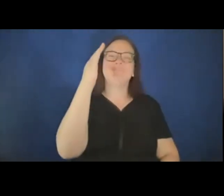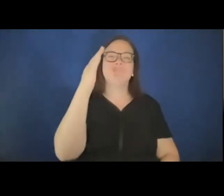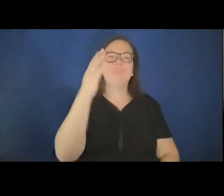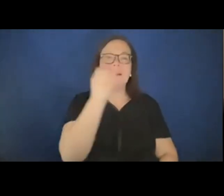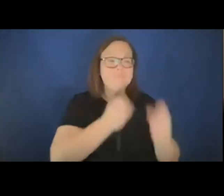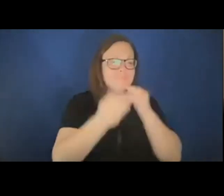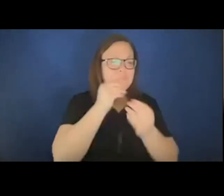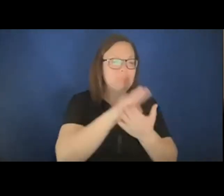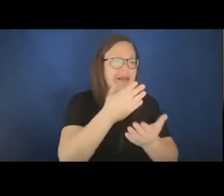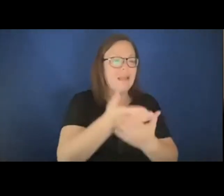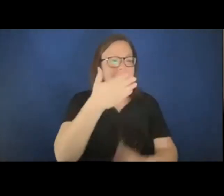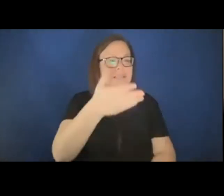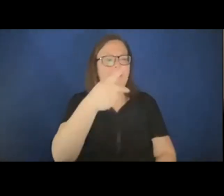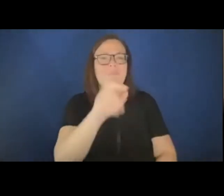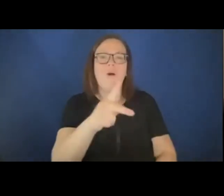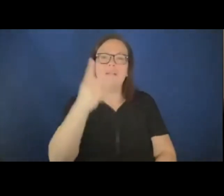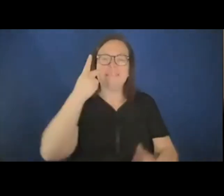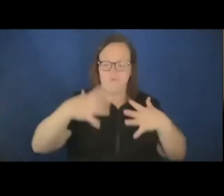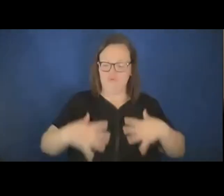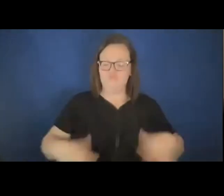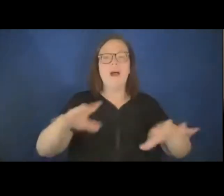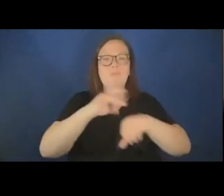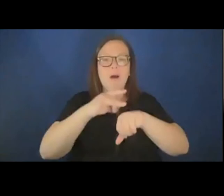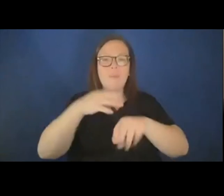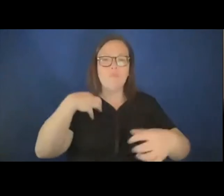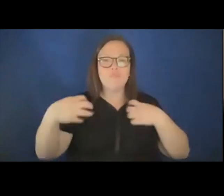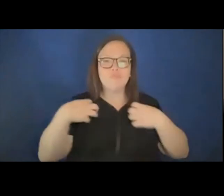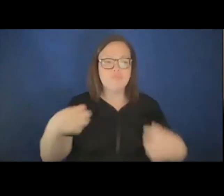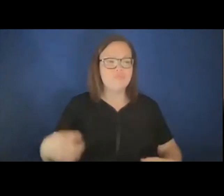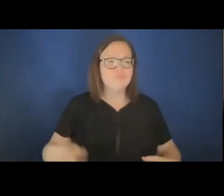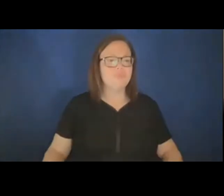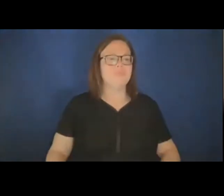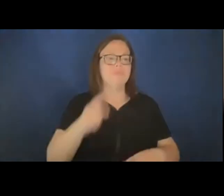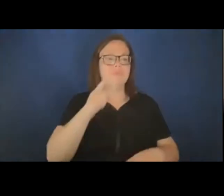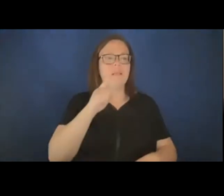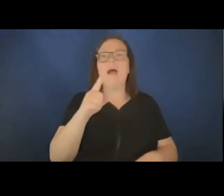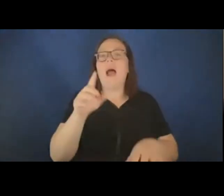at a park in my green watermelon dress. I tip toe through air delicately woven